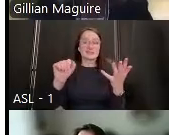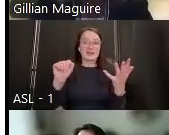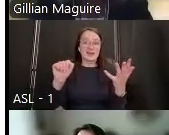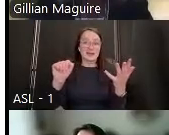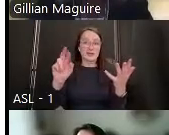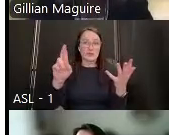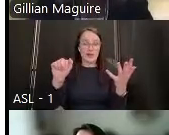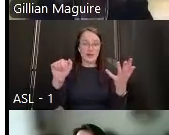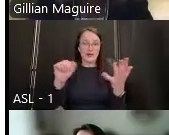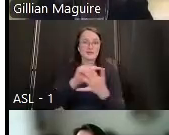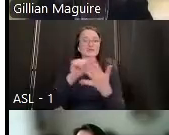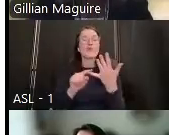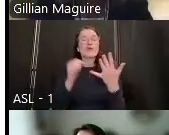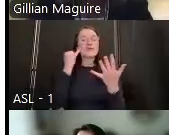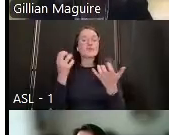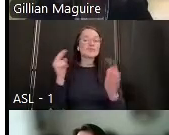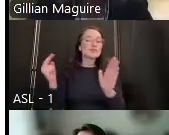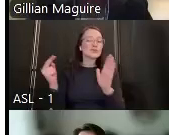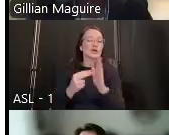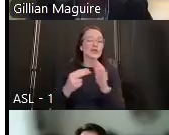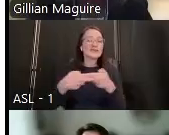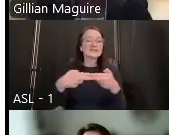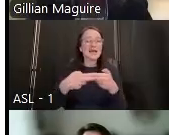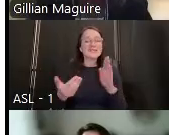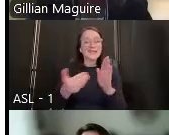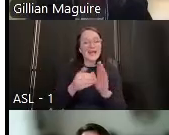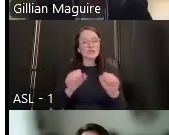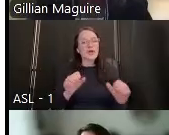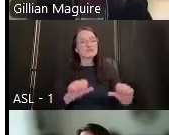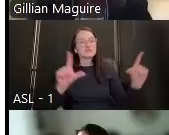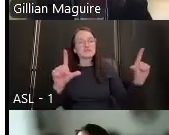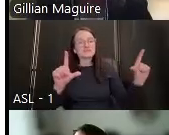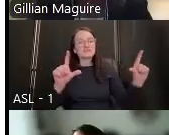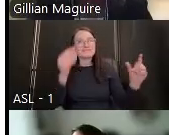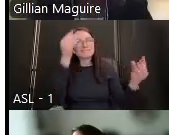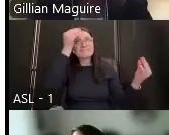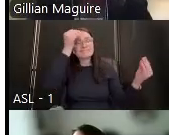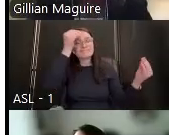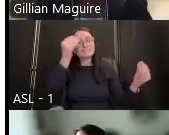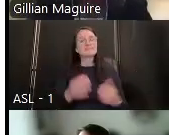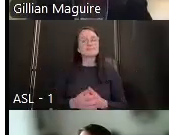case you want to revisit something. Um and we'll start to kind of address some questions. Now,